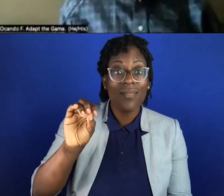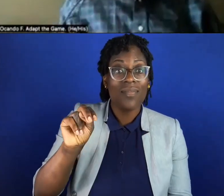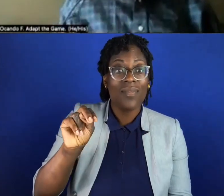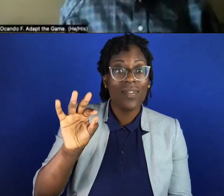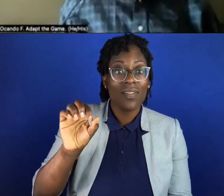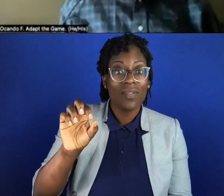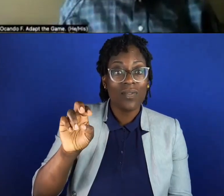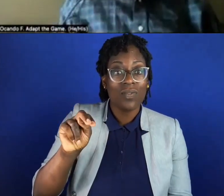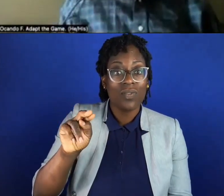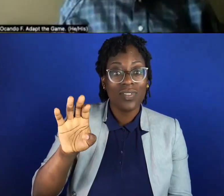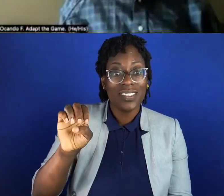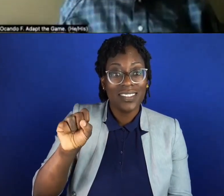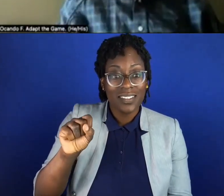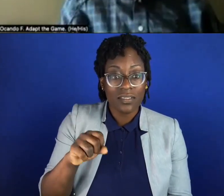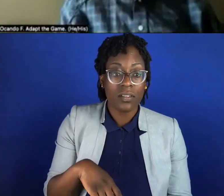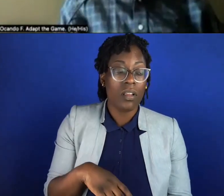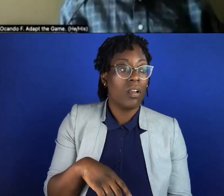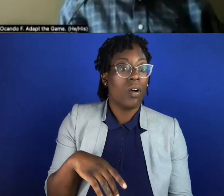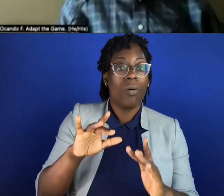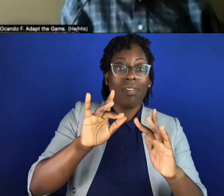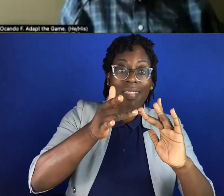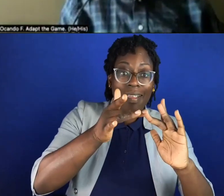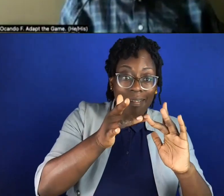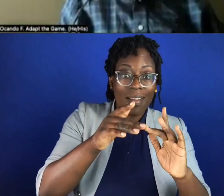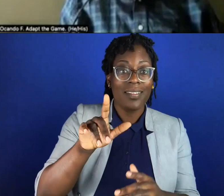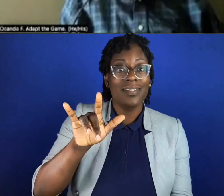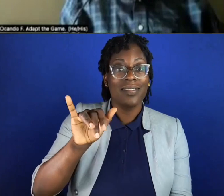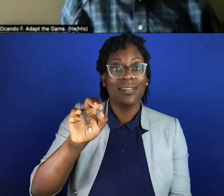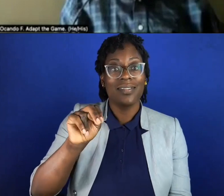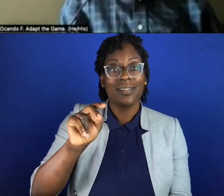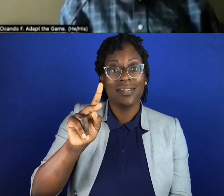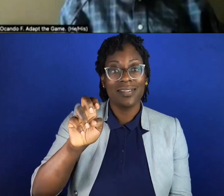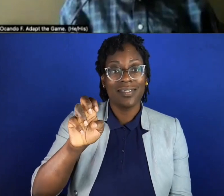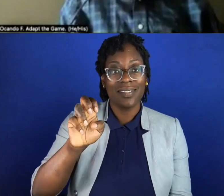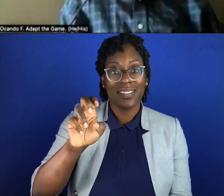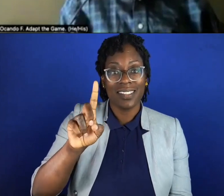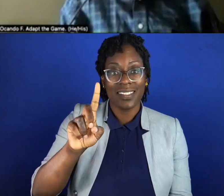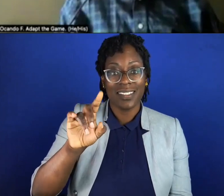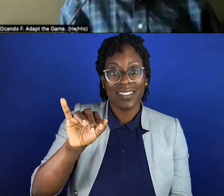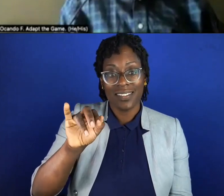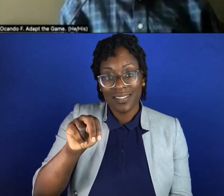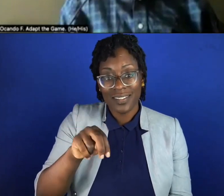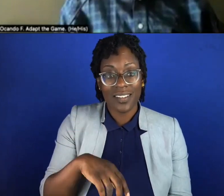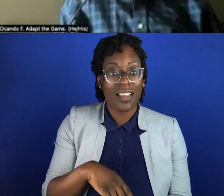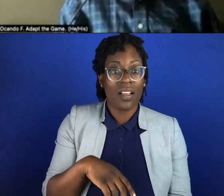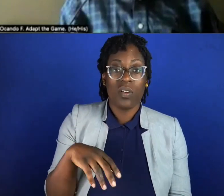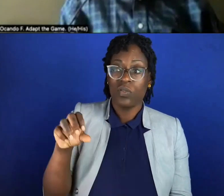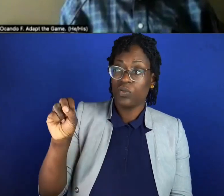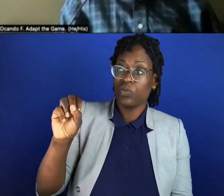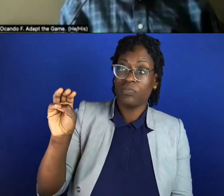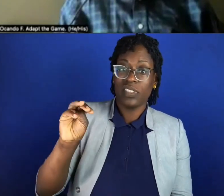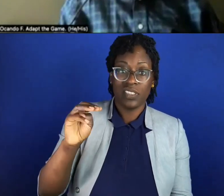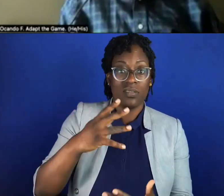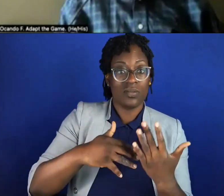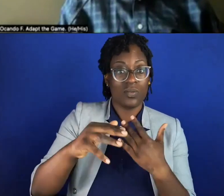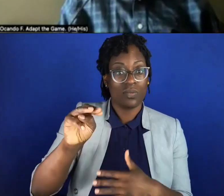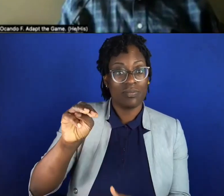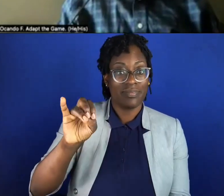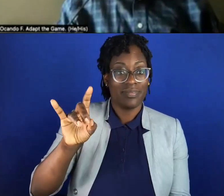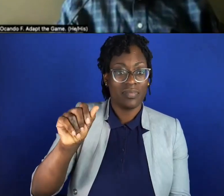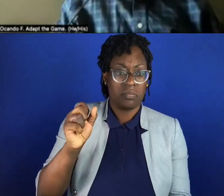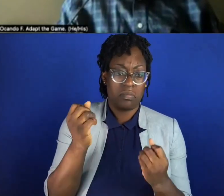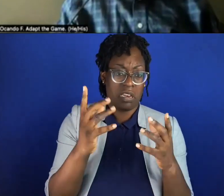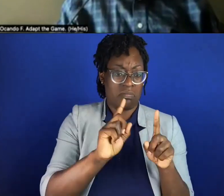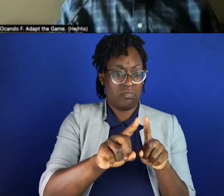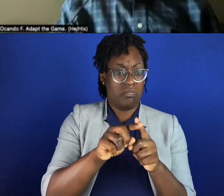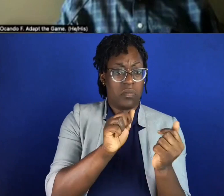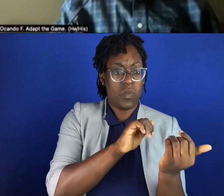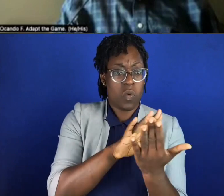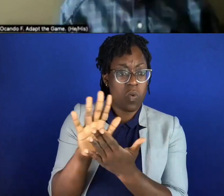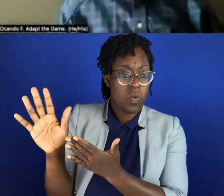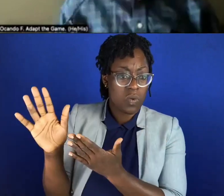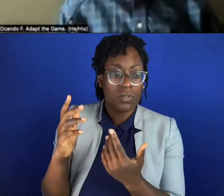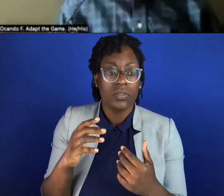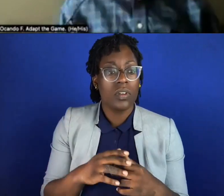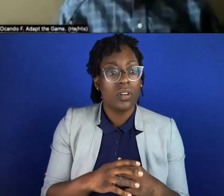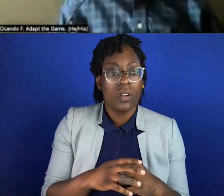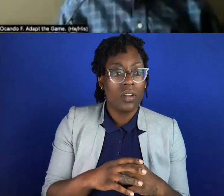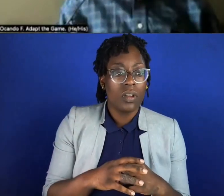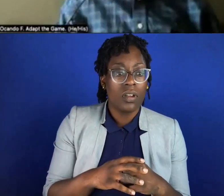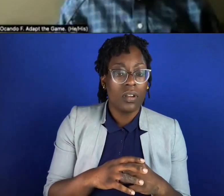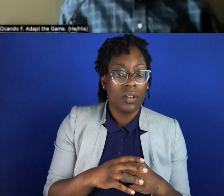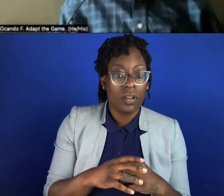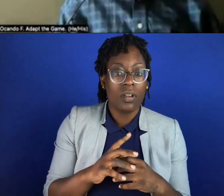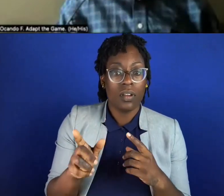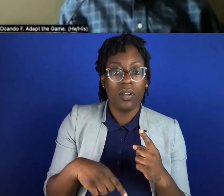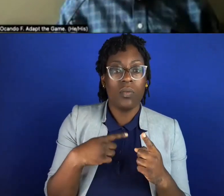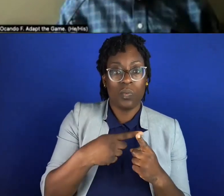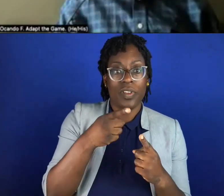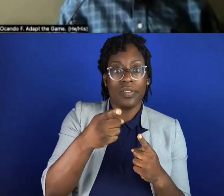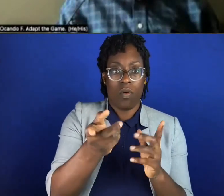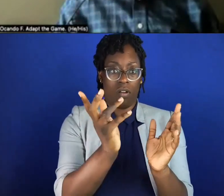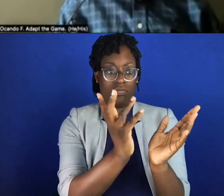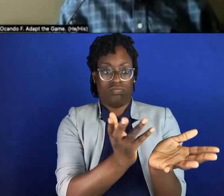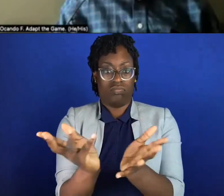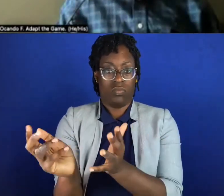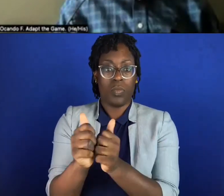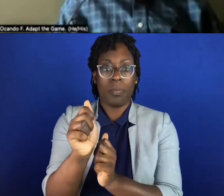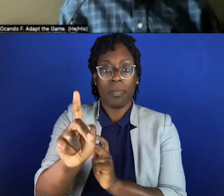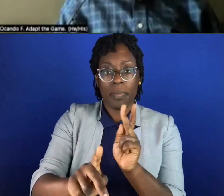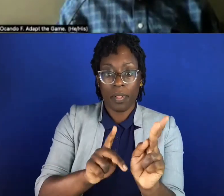at LinkedIn, or social media. Usually when talking to people about networking. I recommend